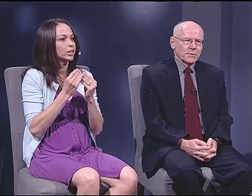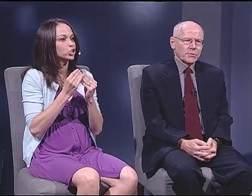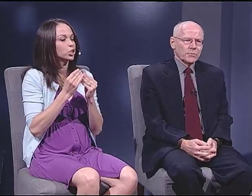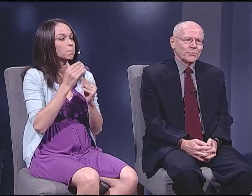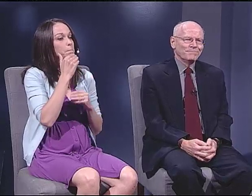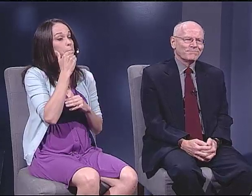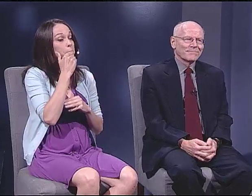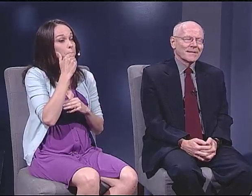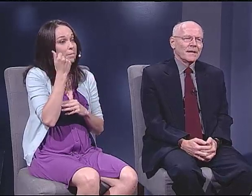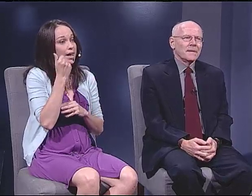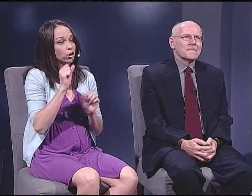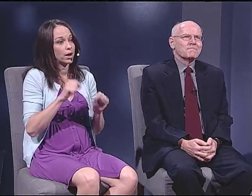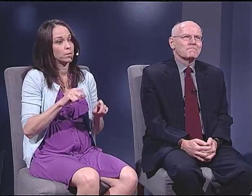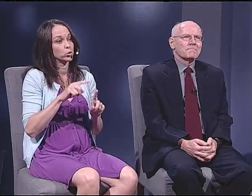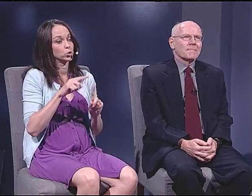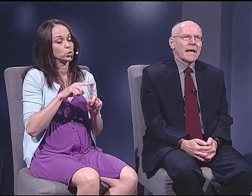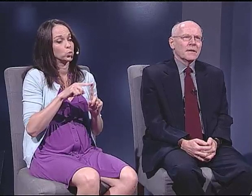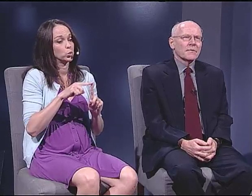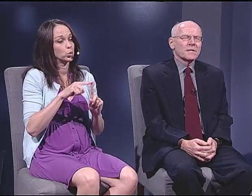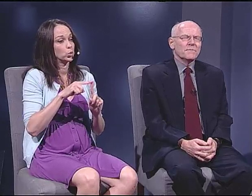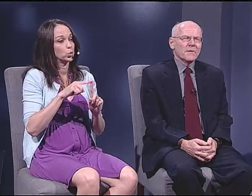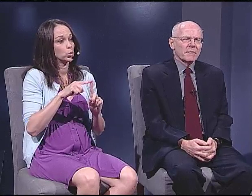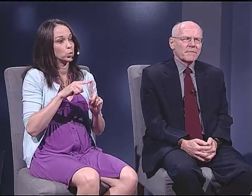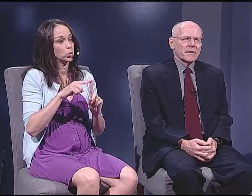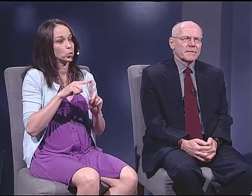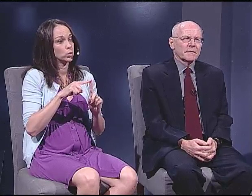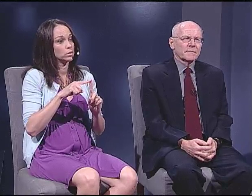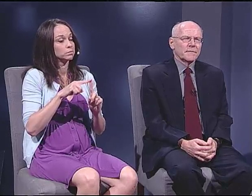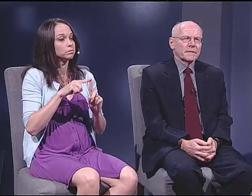to enter this very, very difficult field